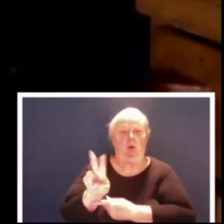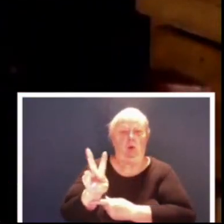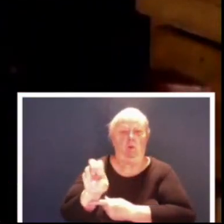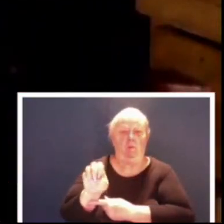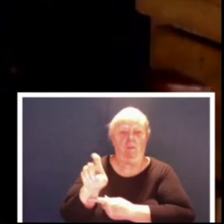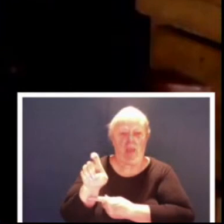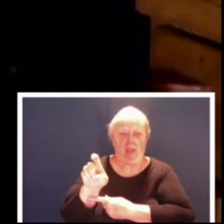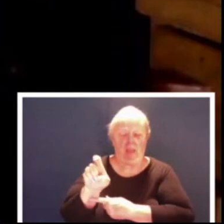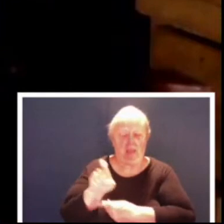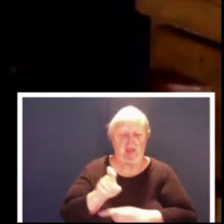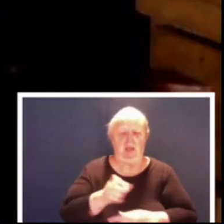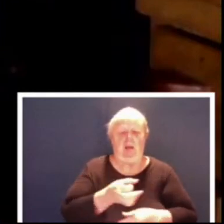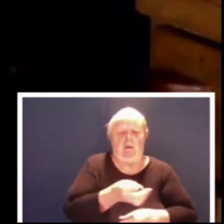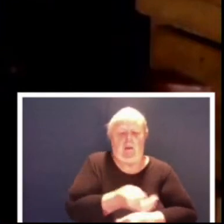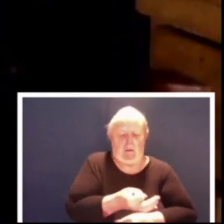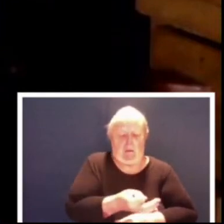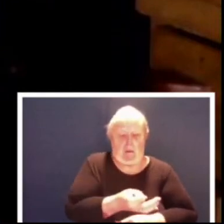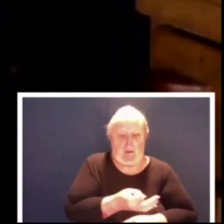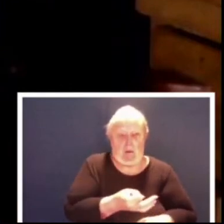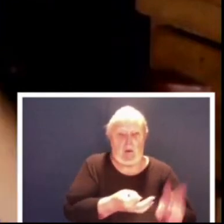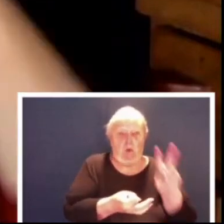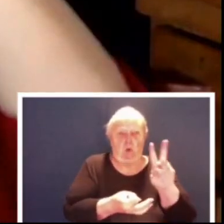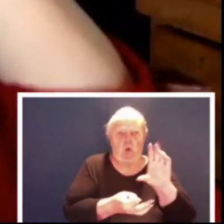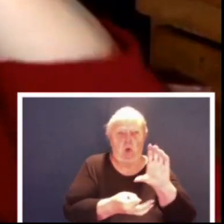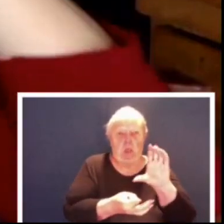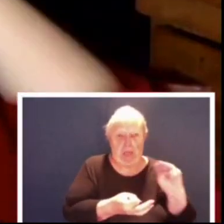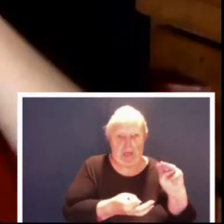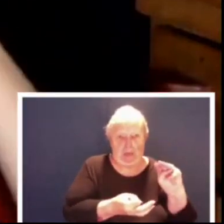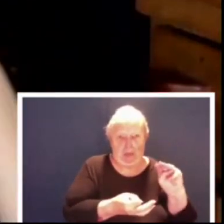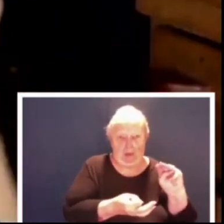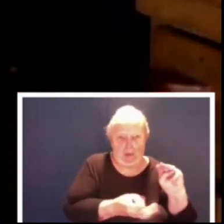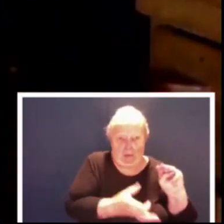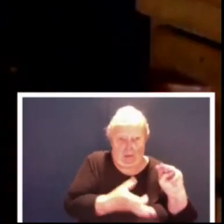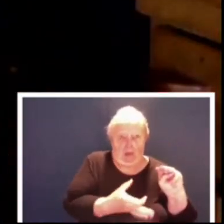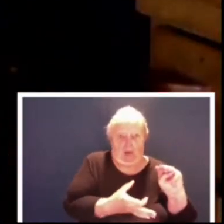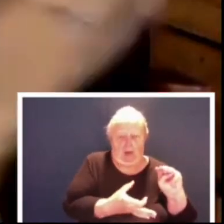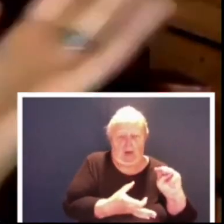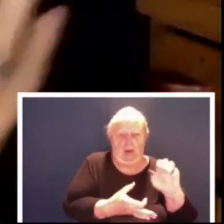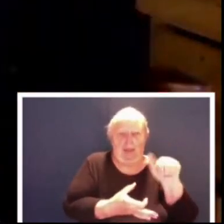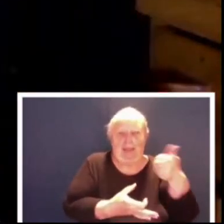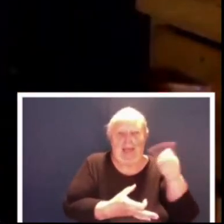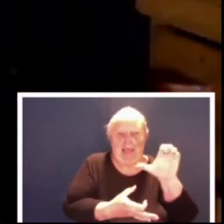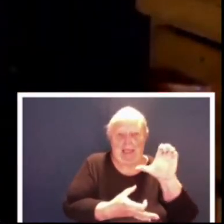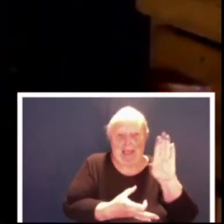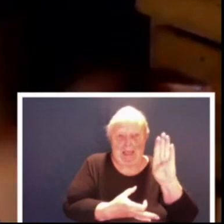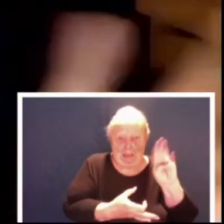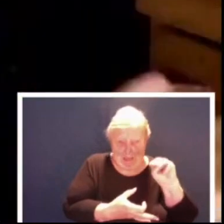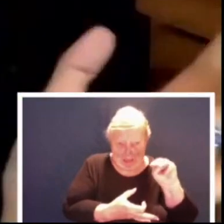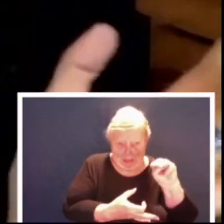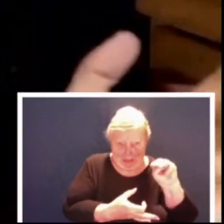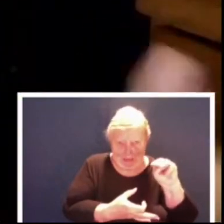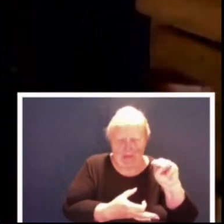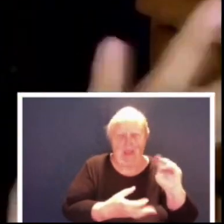Like, it was just so intensely painful. And I just surrendered. I just was like, okay, take me.